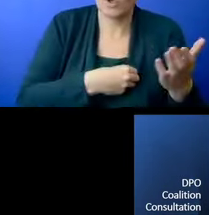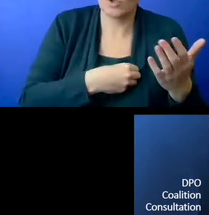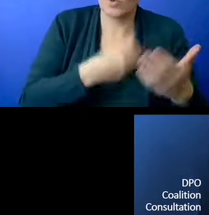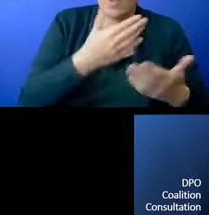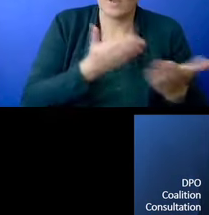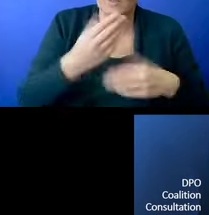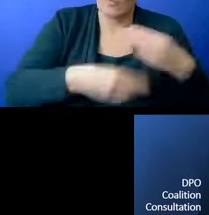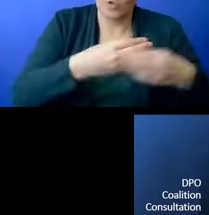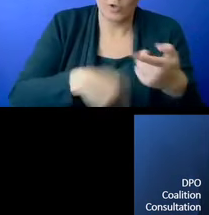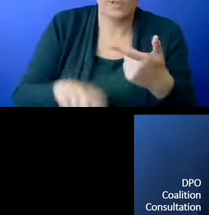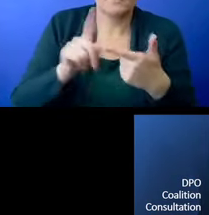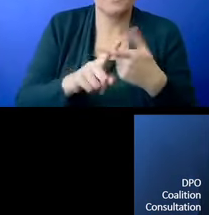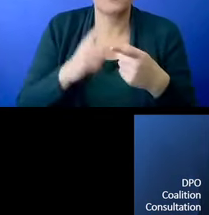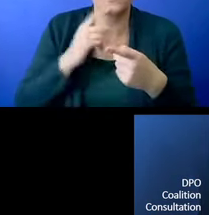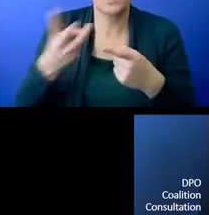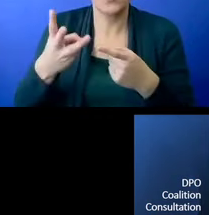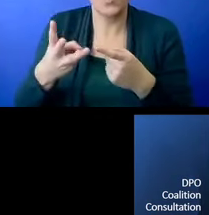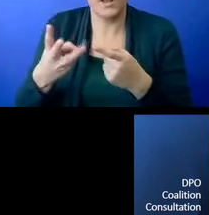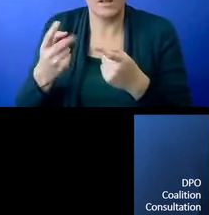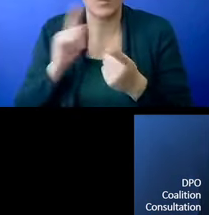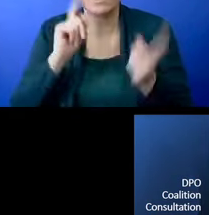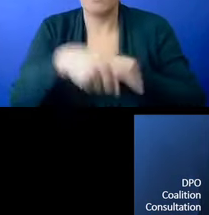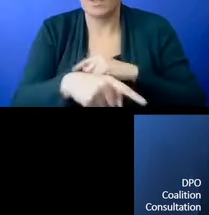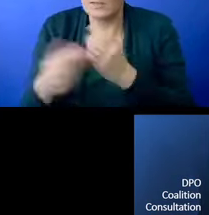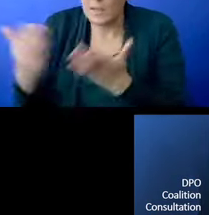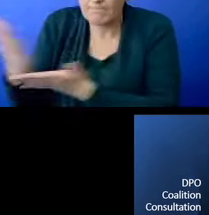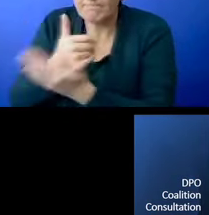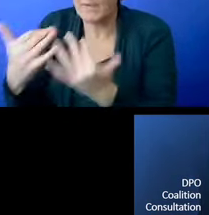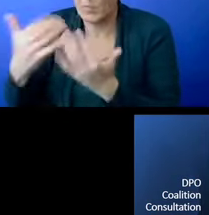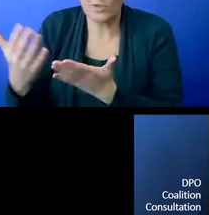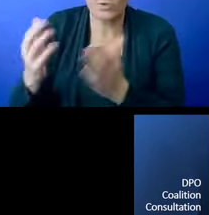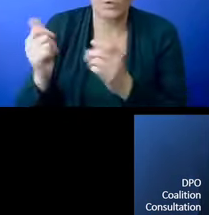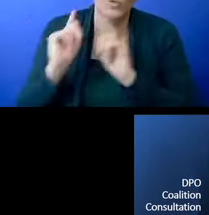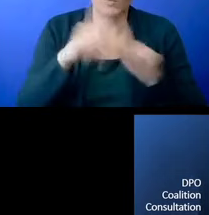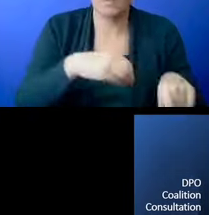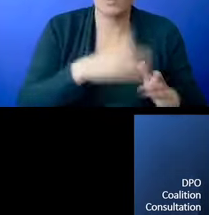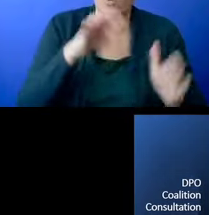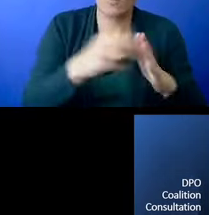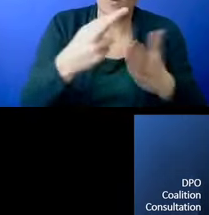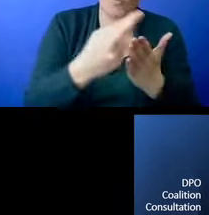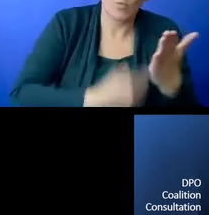They will build a response to the State report, and they'll undertake a survey, and focus groups,